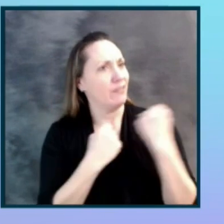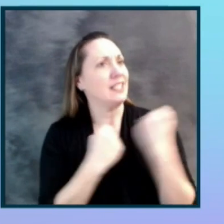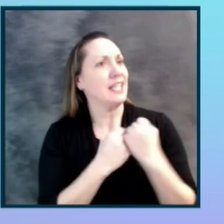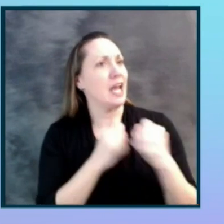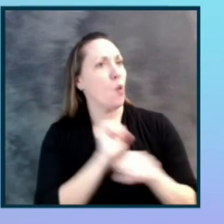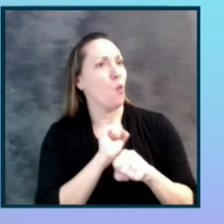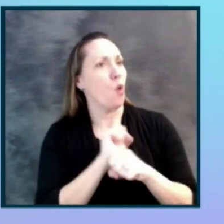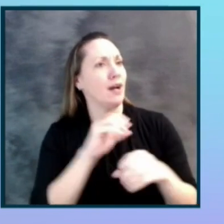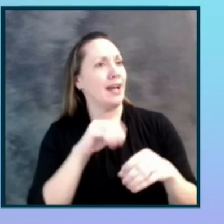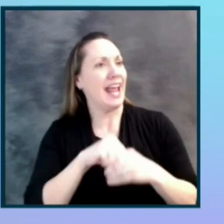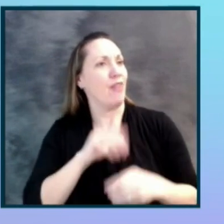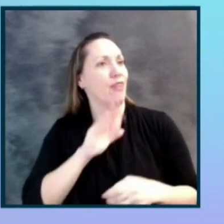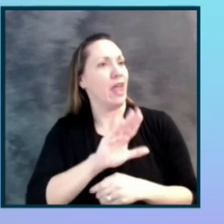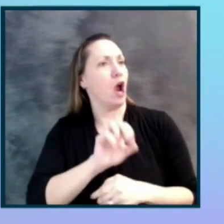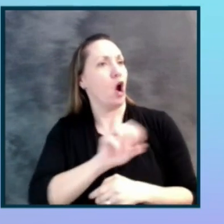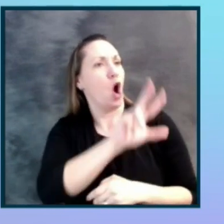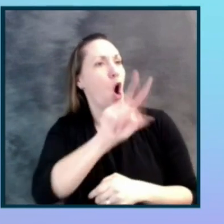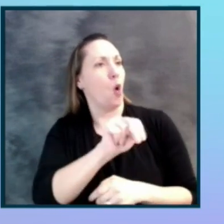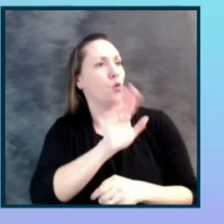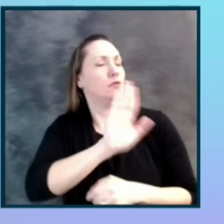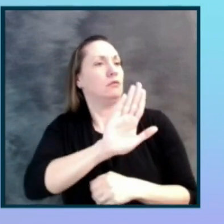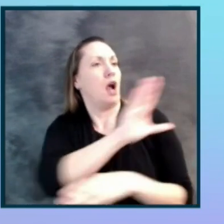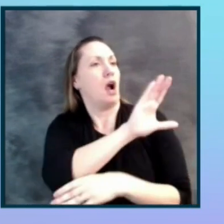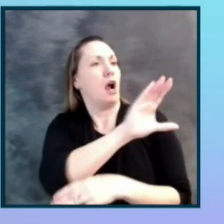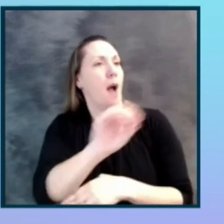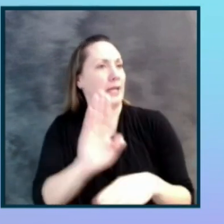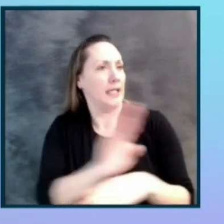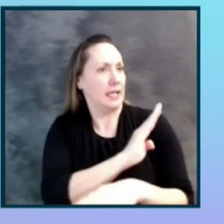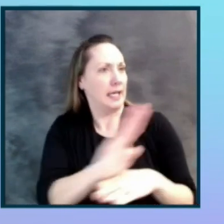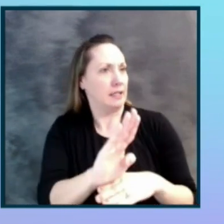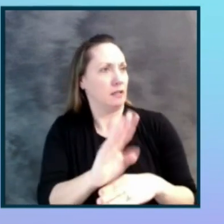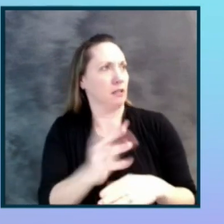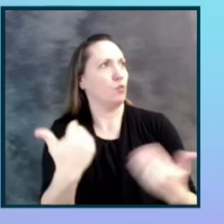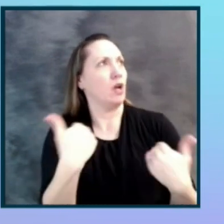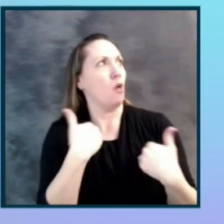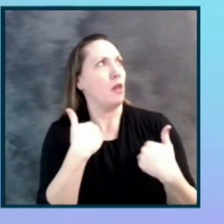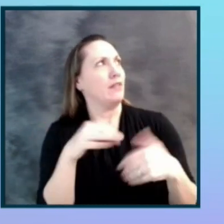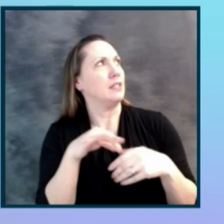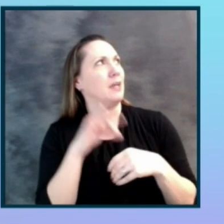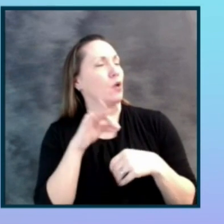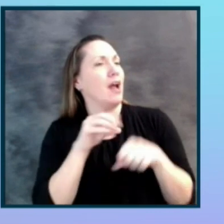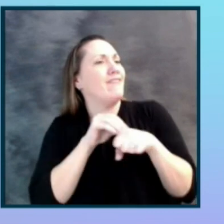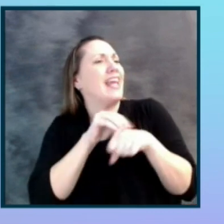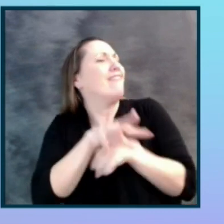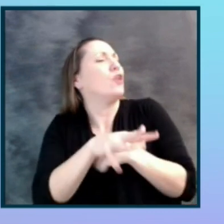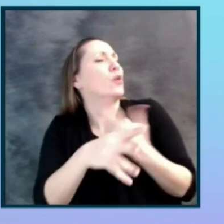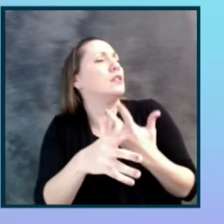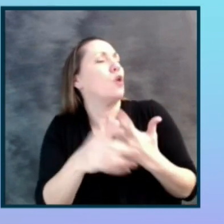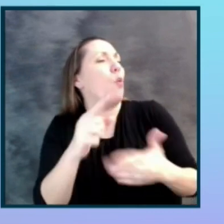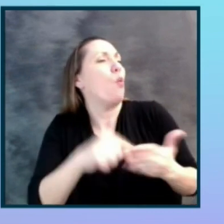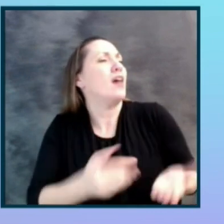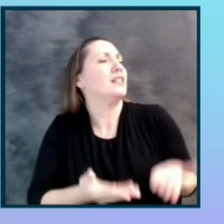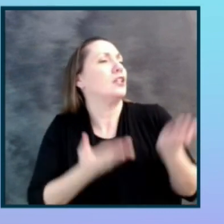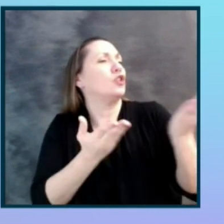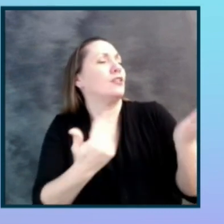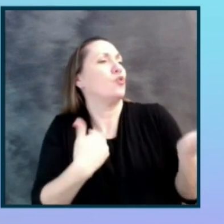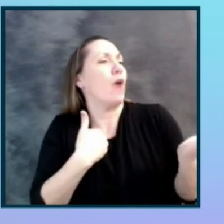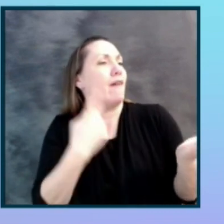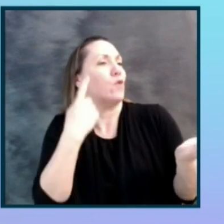Because we all have this sphere of influence. What suggestions would you have somebody who would want to do very similar